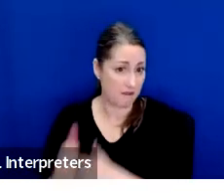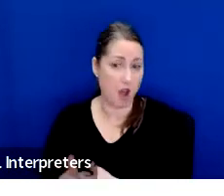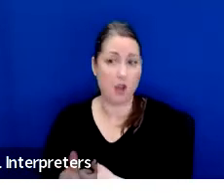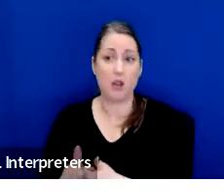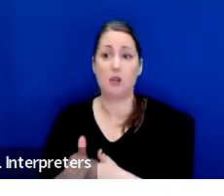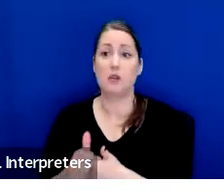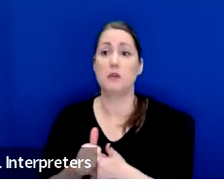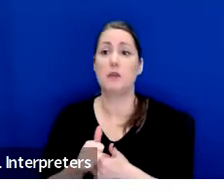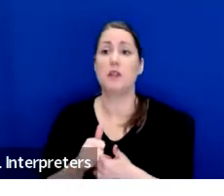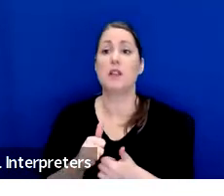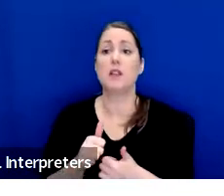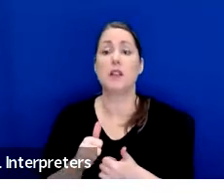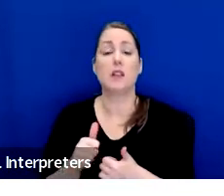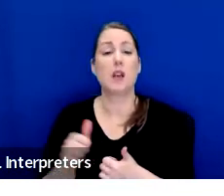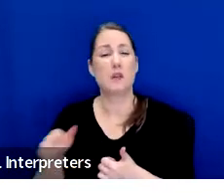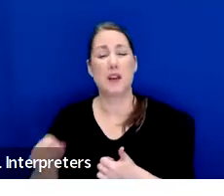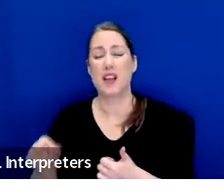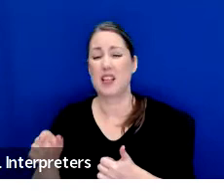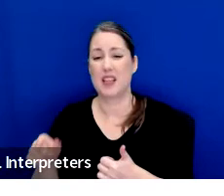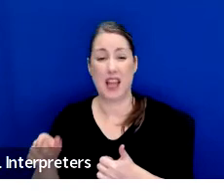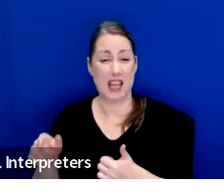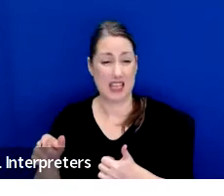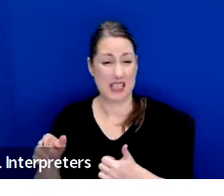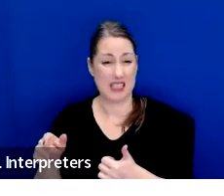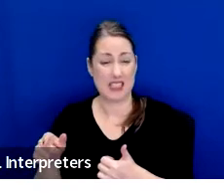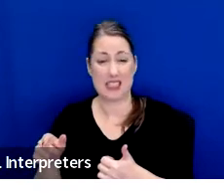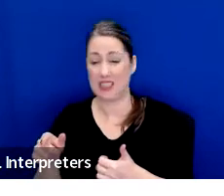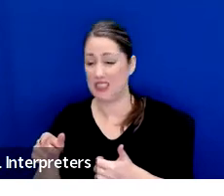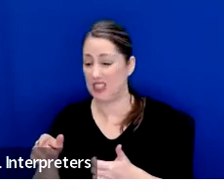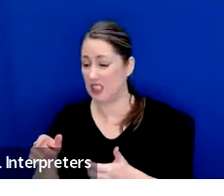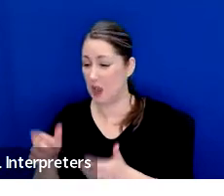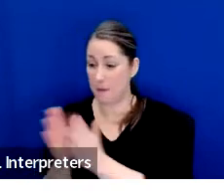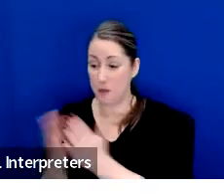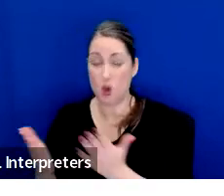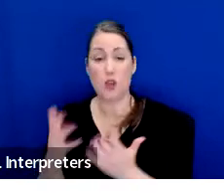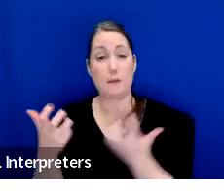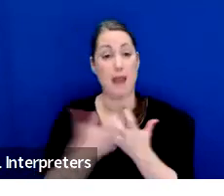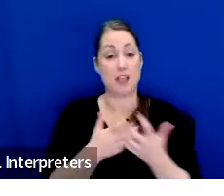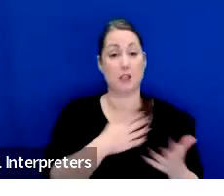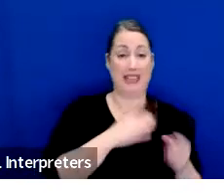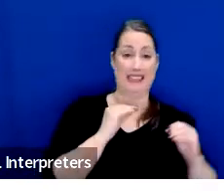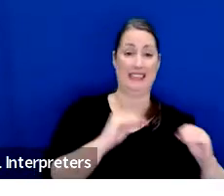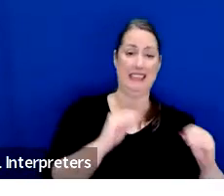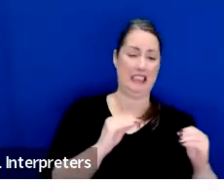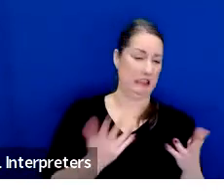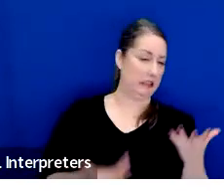going to be like an easy swap out for every single discipline building, of course, from scratch first takes time.